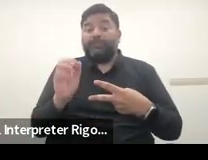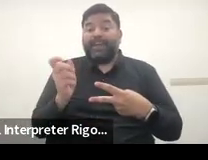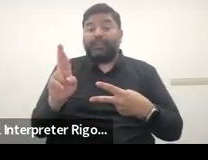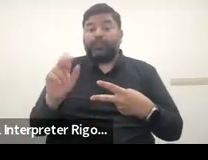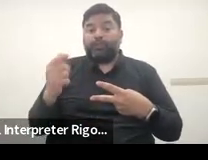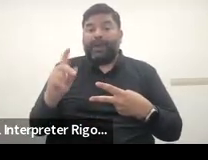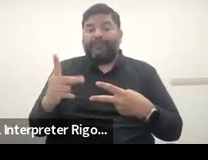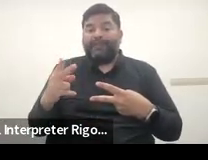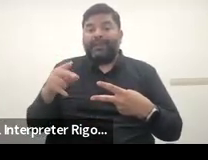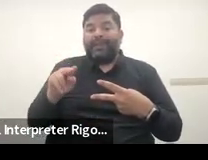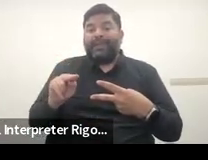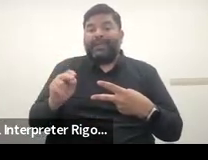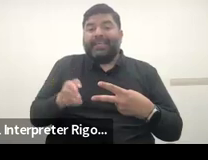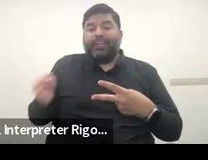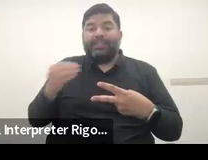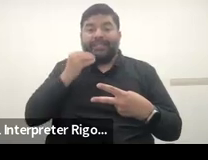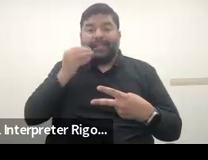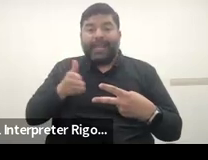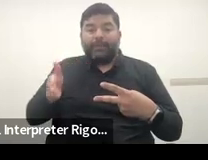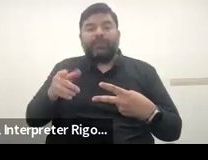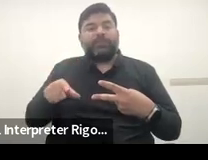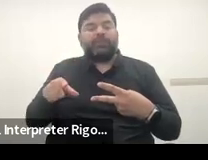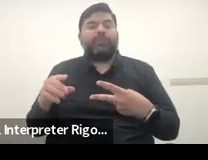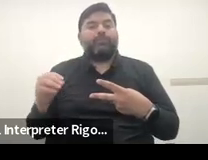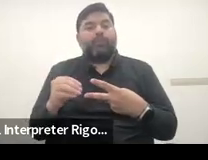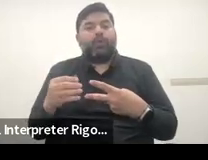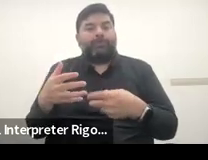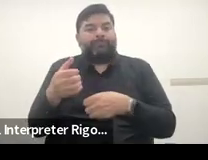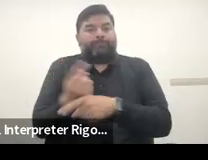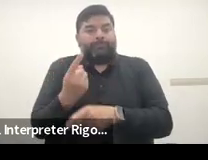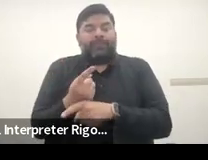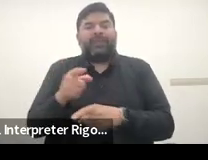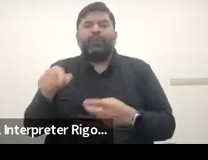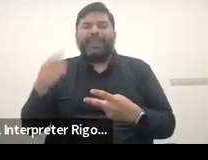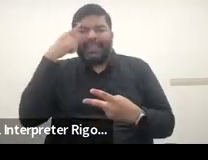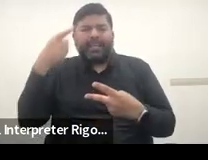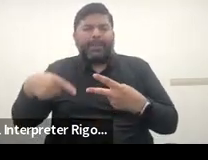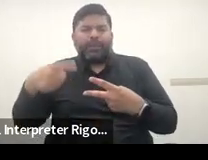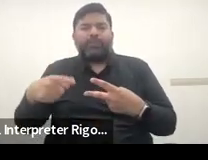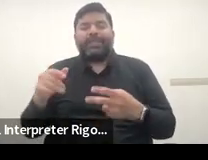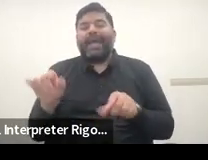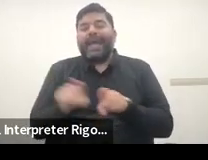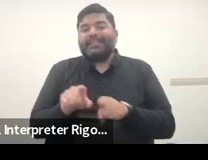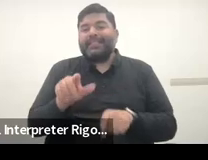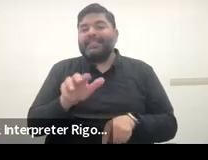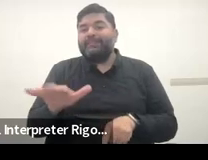also think of this like spell correction or spell check because the the the video that's